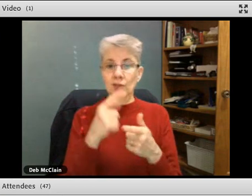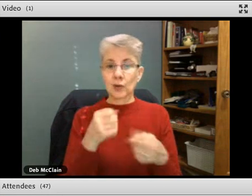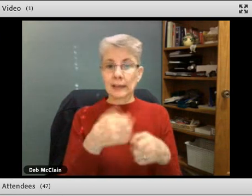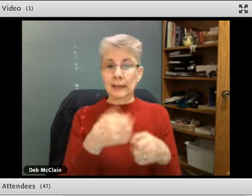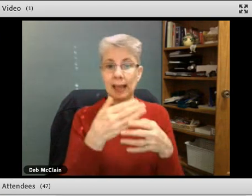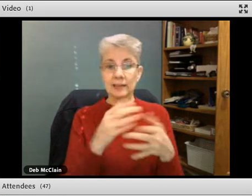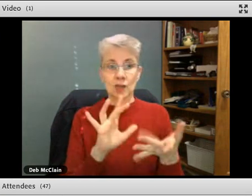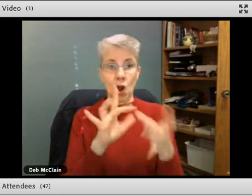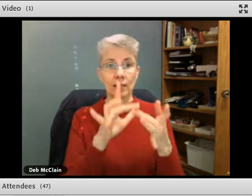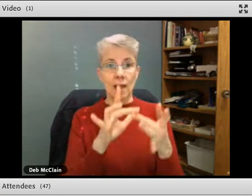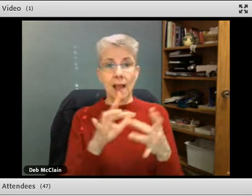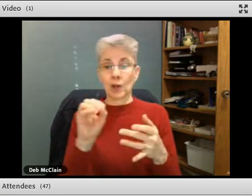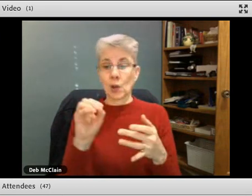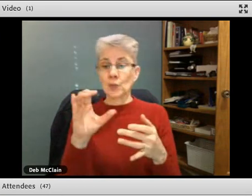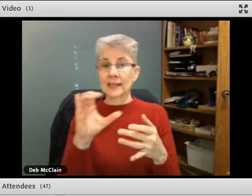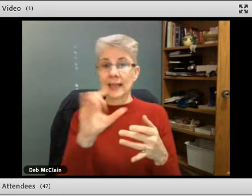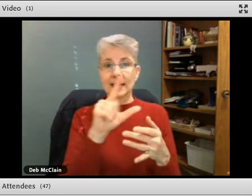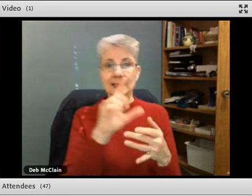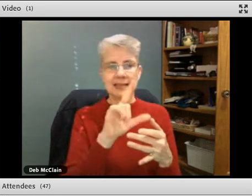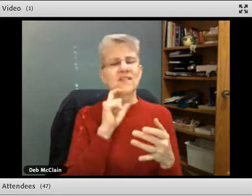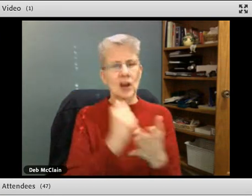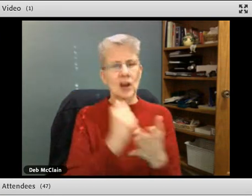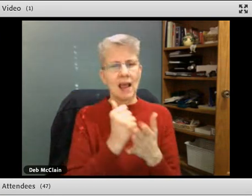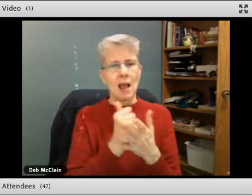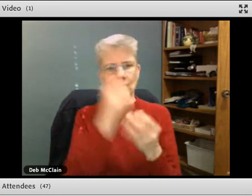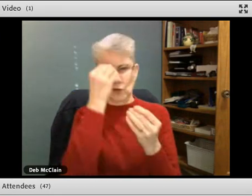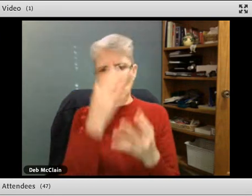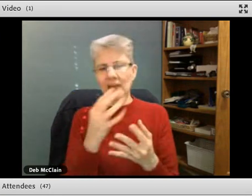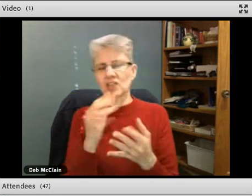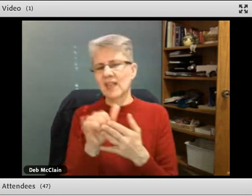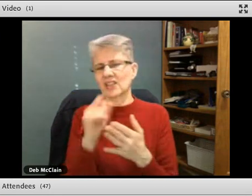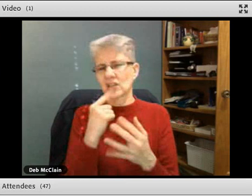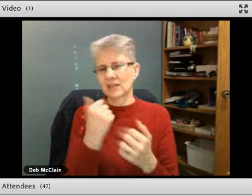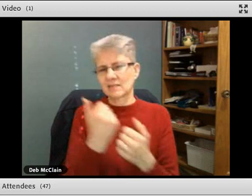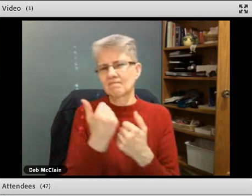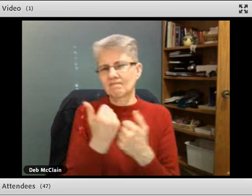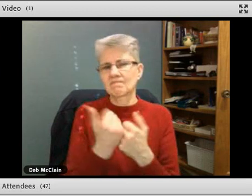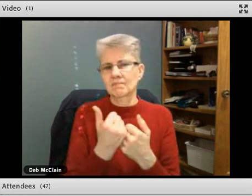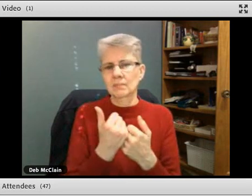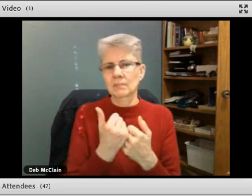This is just further down on that same page, in Bibliographic Formats and Standards.